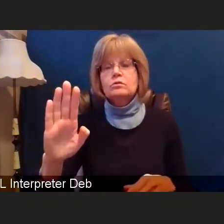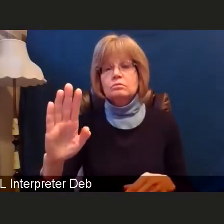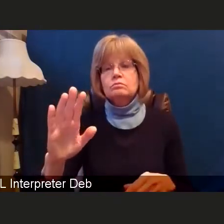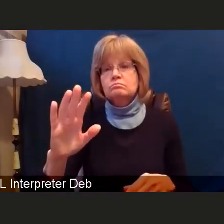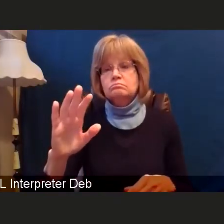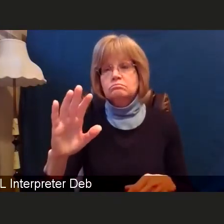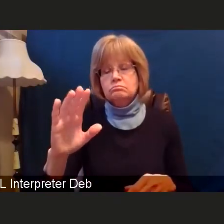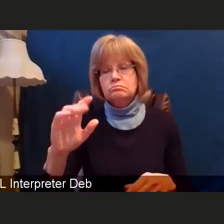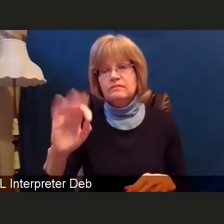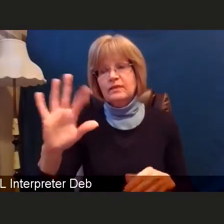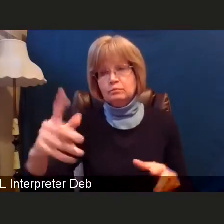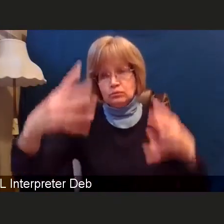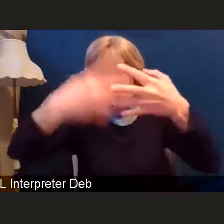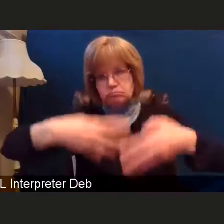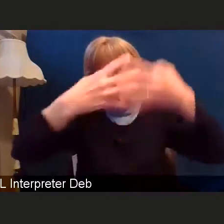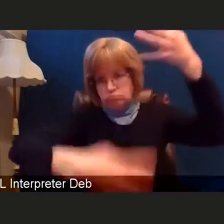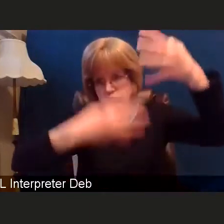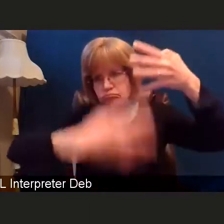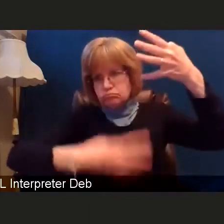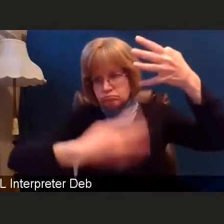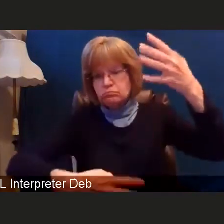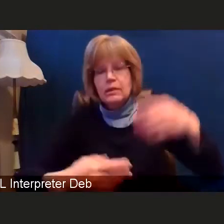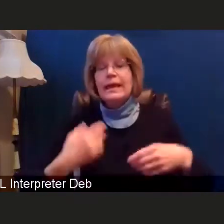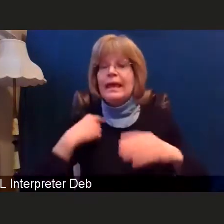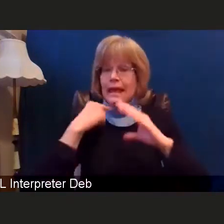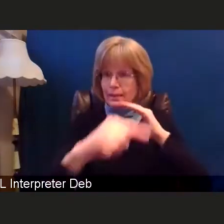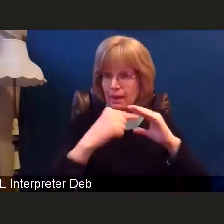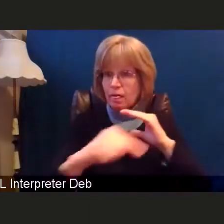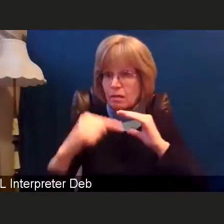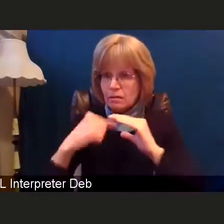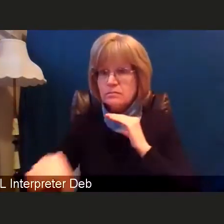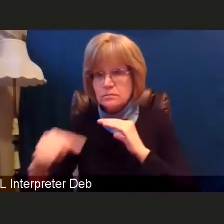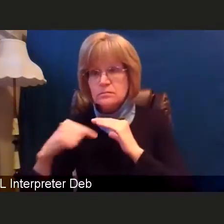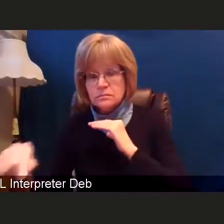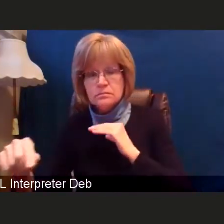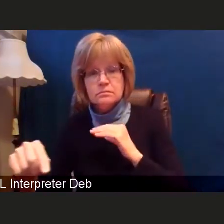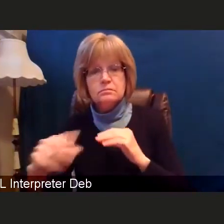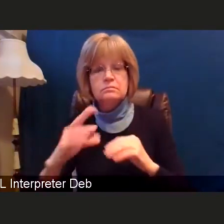our emails that go out to you in a variety of different formats